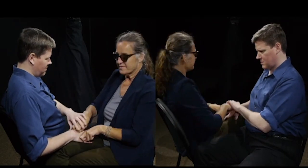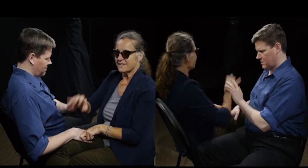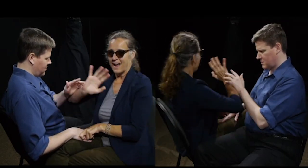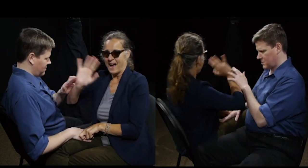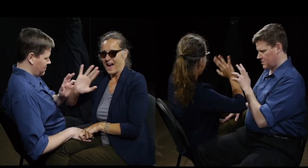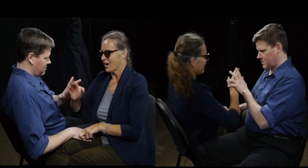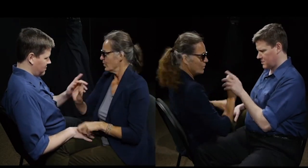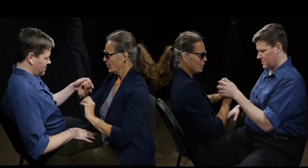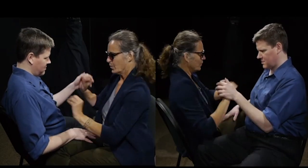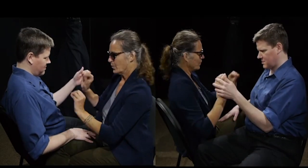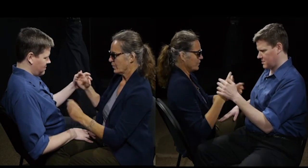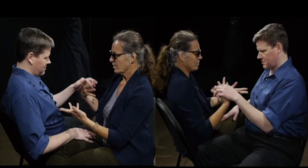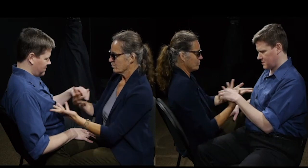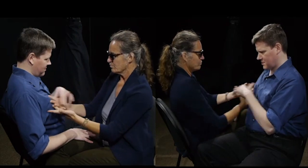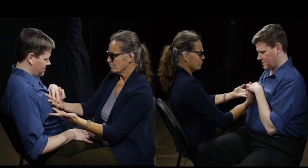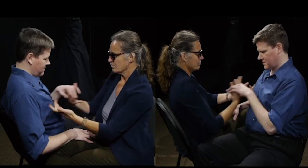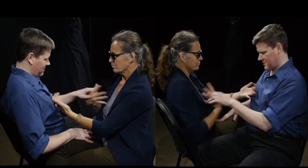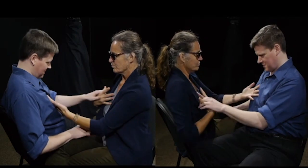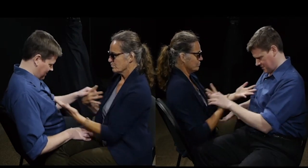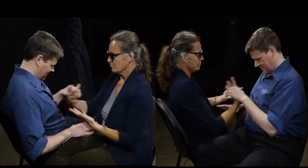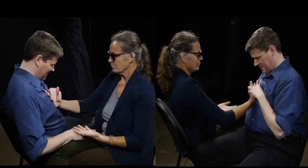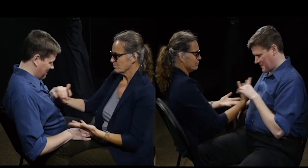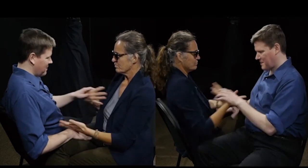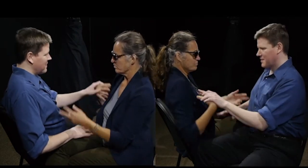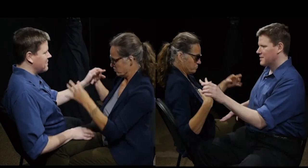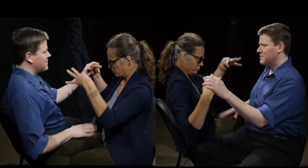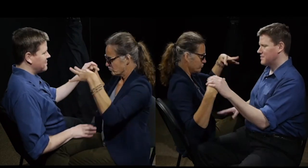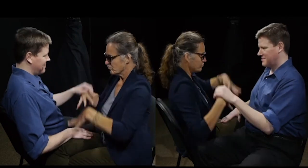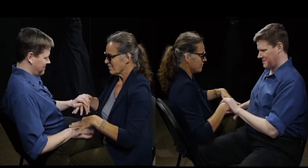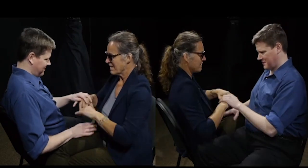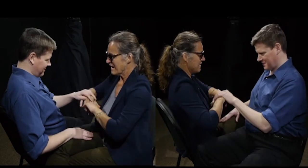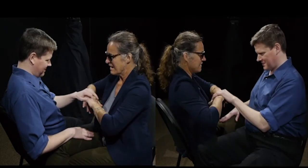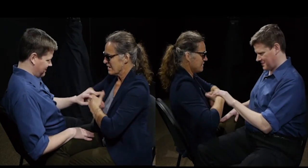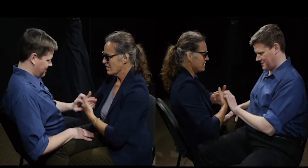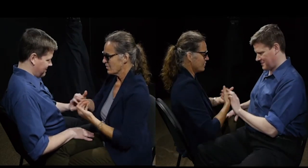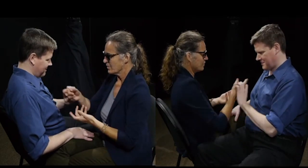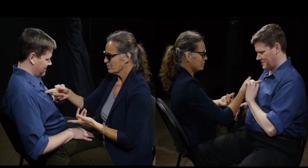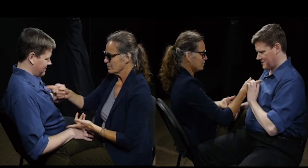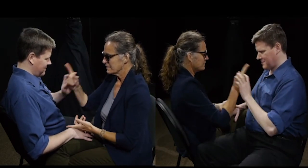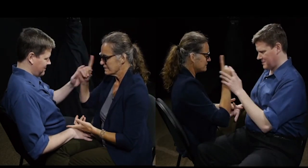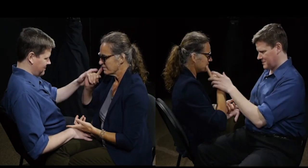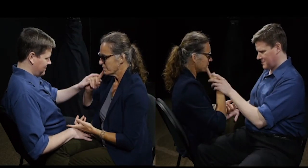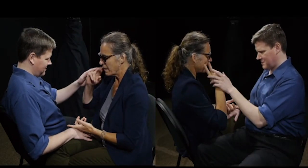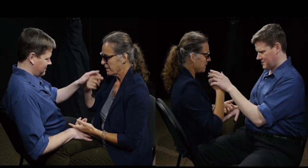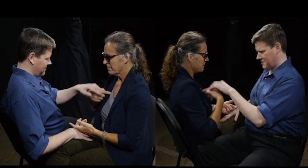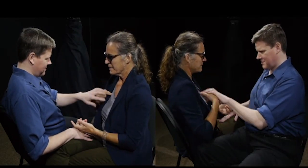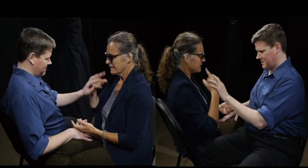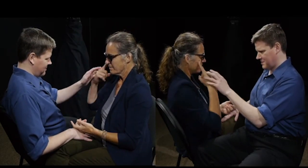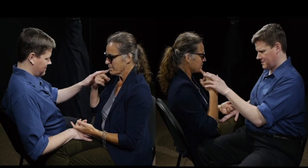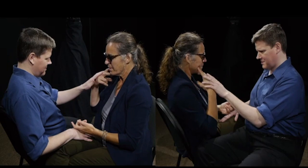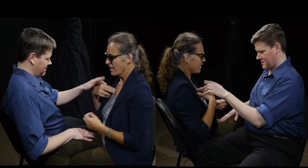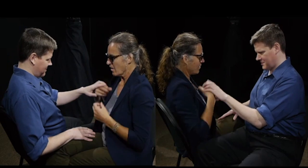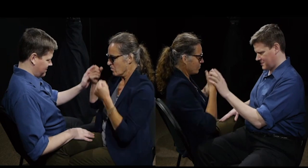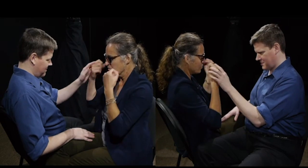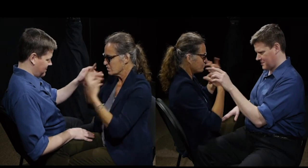when producing signs. We're not facing the camera using ASL. We're facing each other, coordinating our bodies and hands reciprocally.